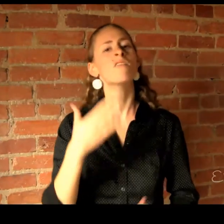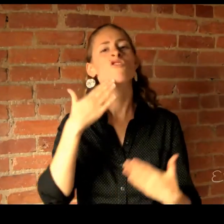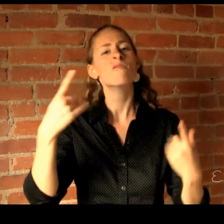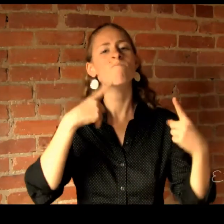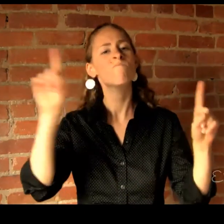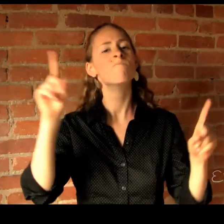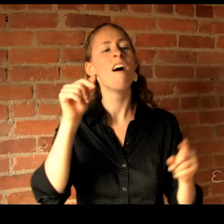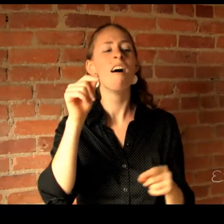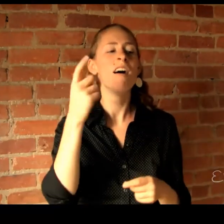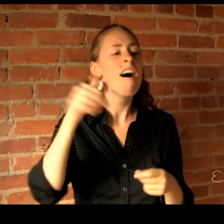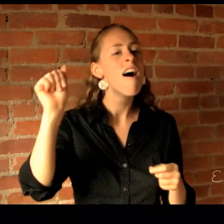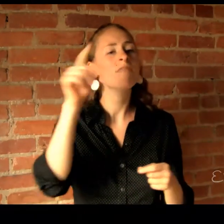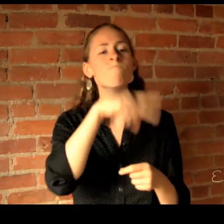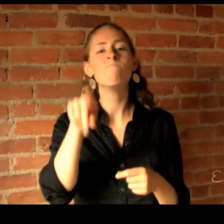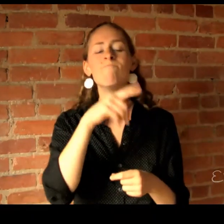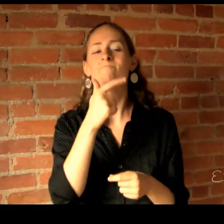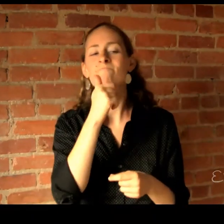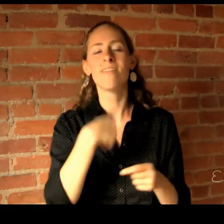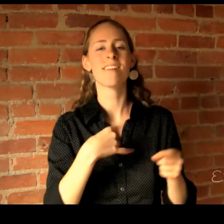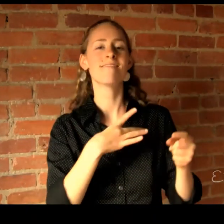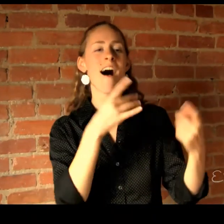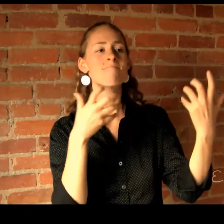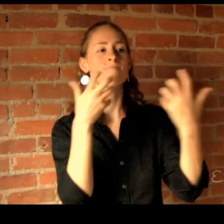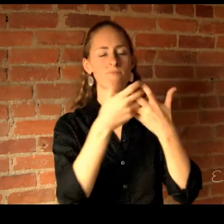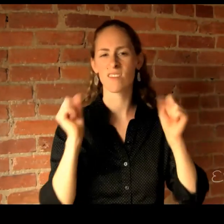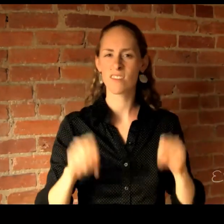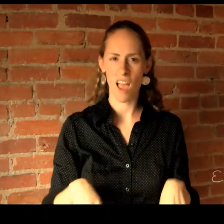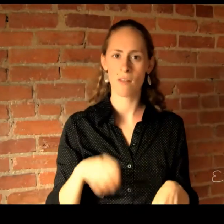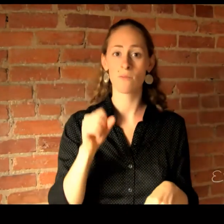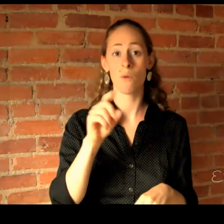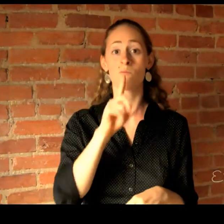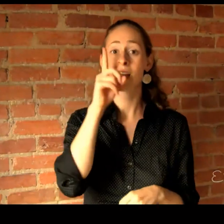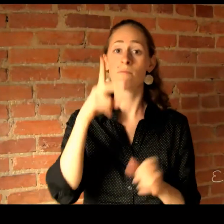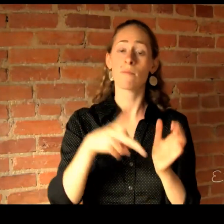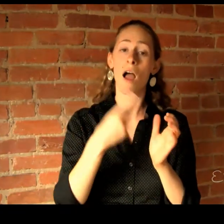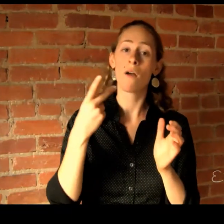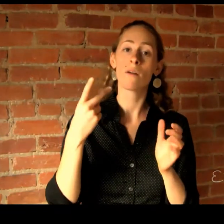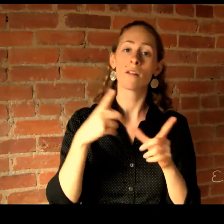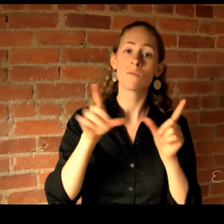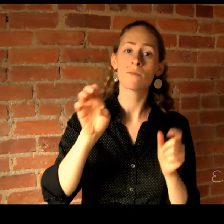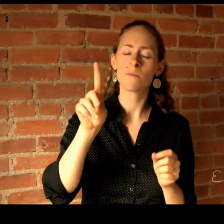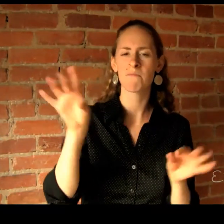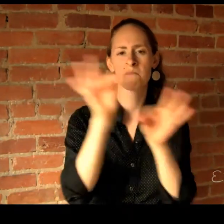than capable of meeting various expectations. This shows how important bilingual education is.